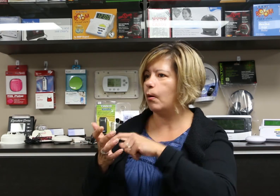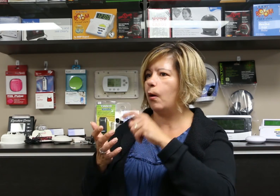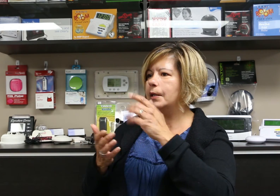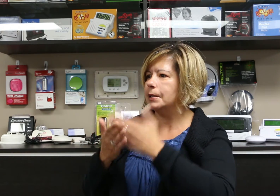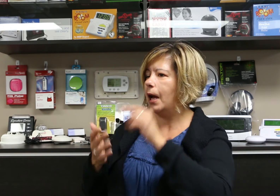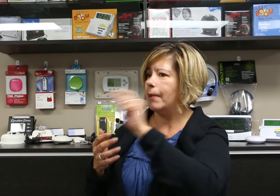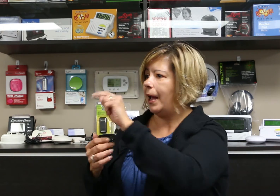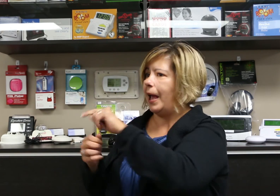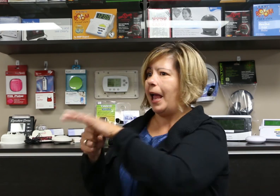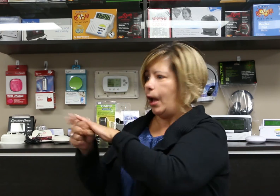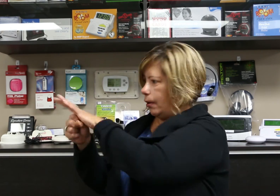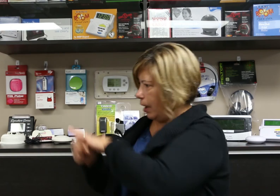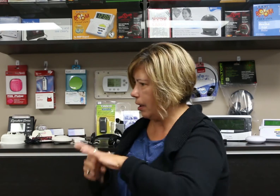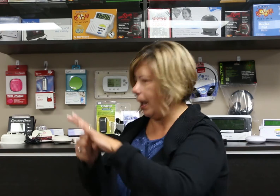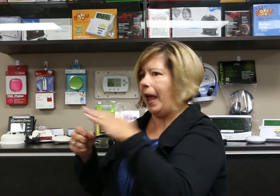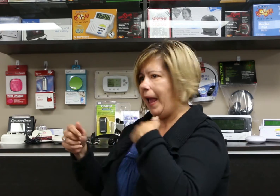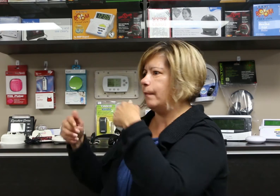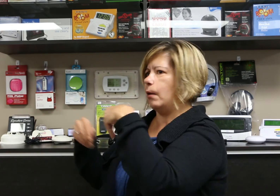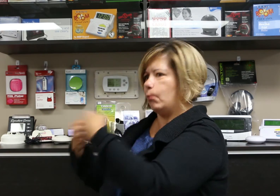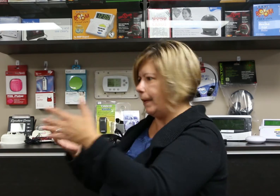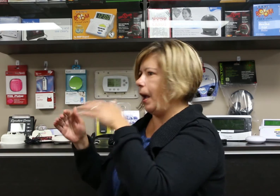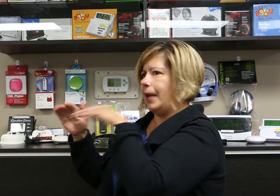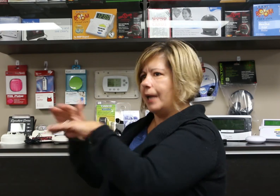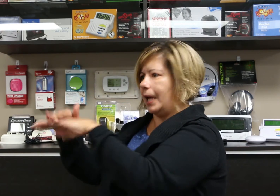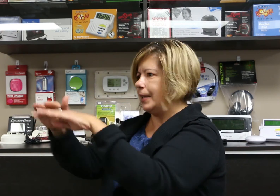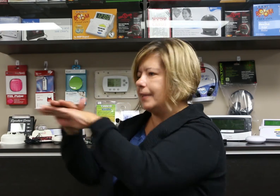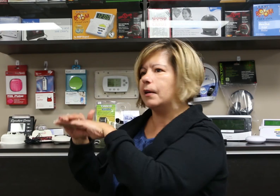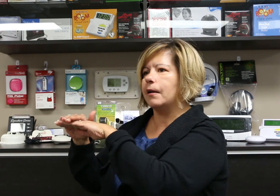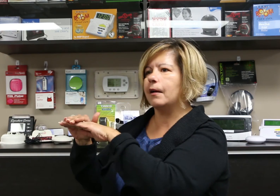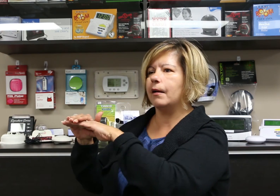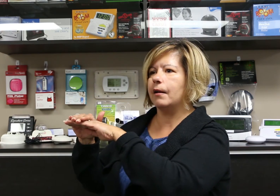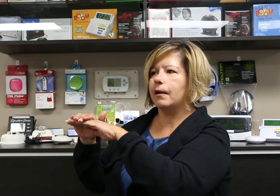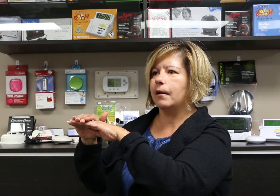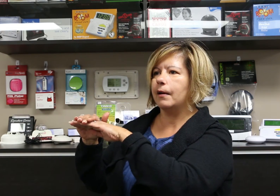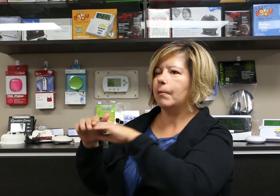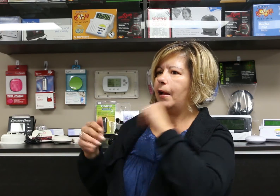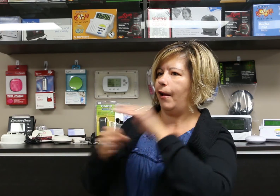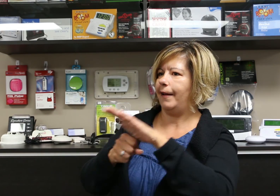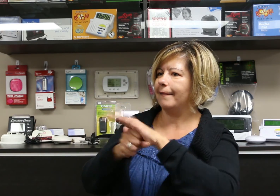And I've noticed that there are some areas that they provide the access, but it's not